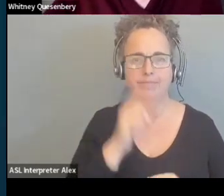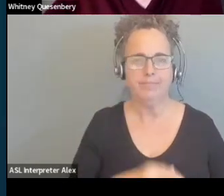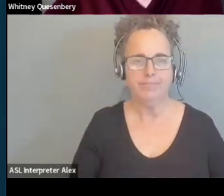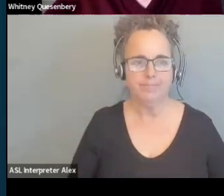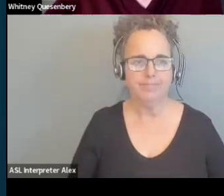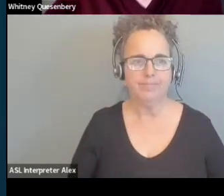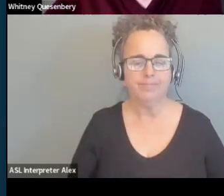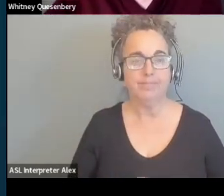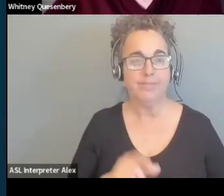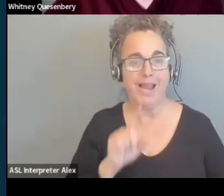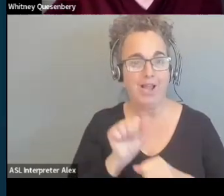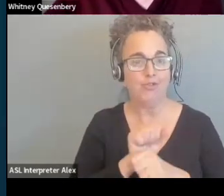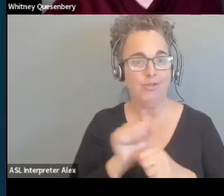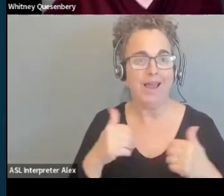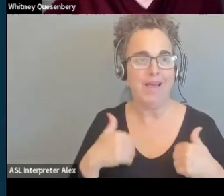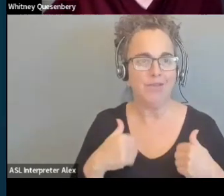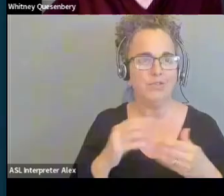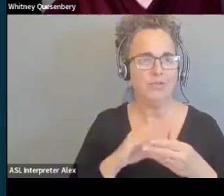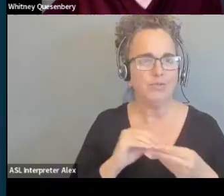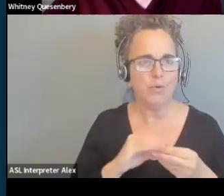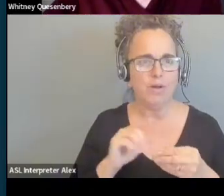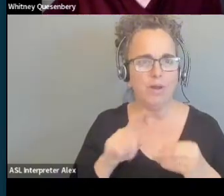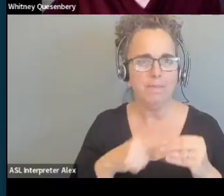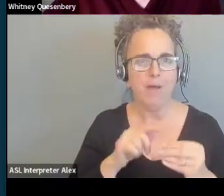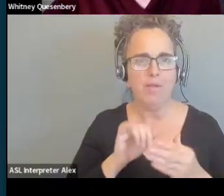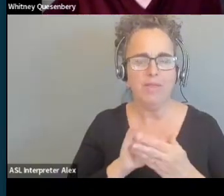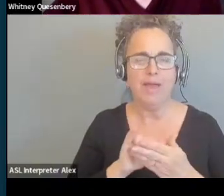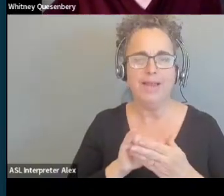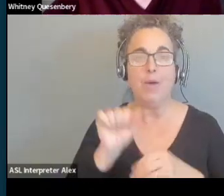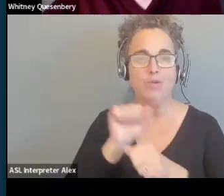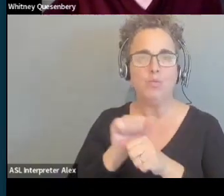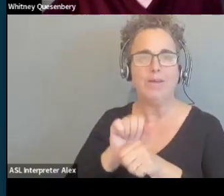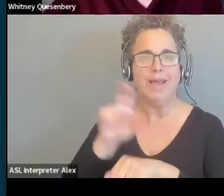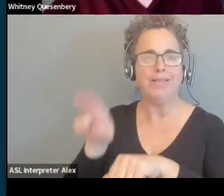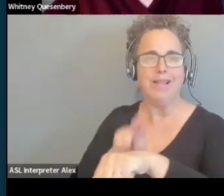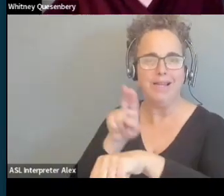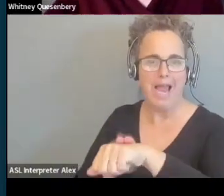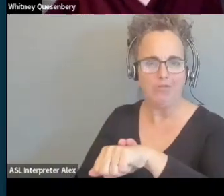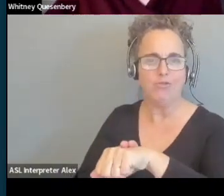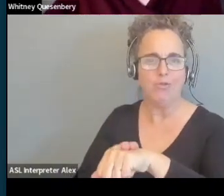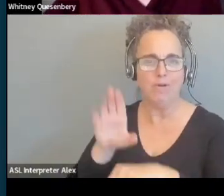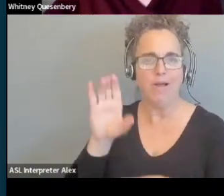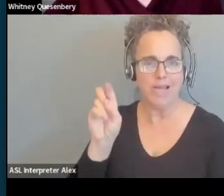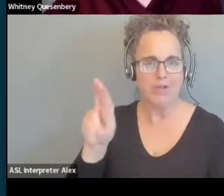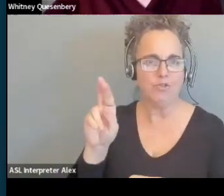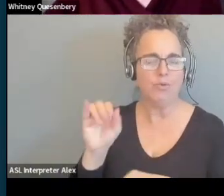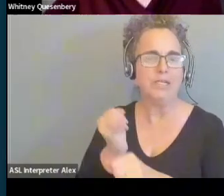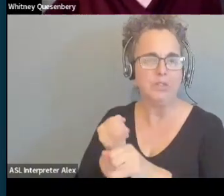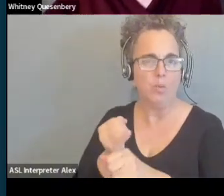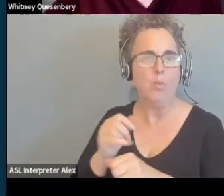Actually, I have a story about that from when I was working at National Cancer Institute, we were working on personas for the website